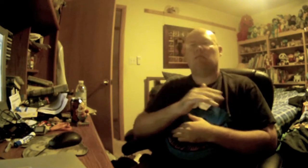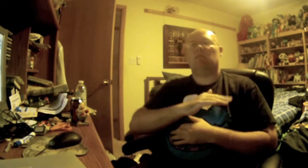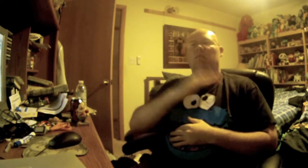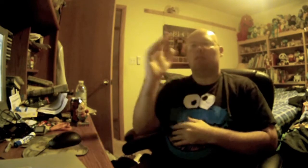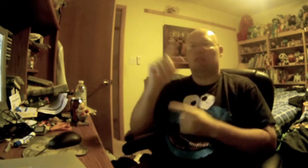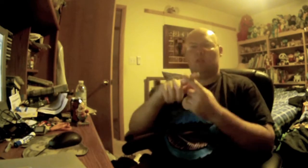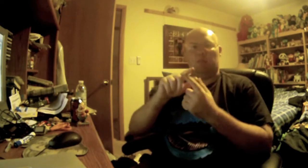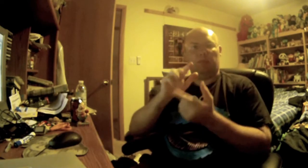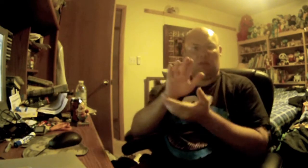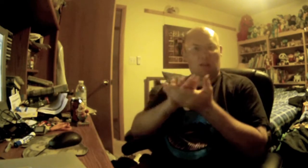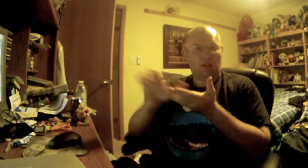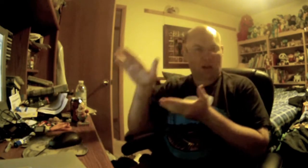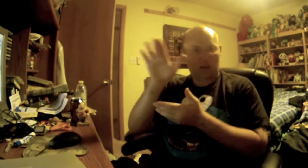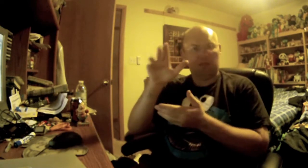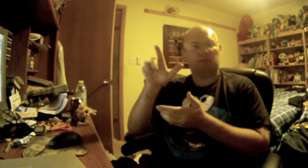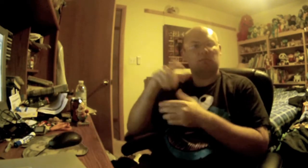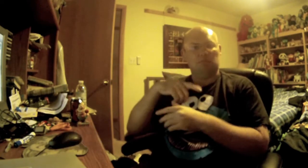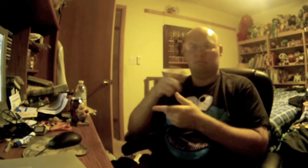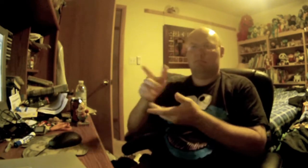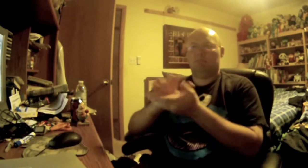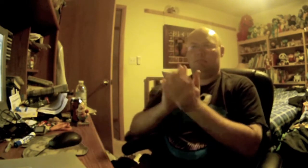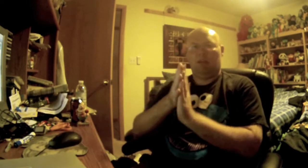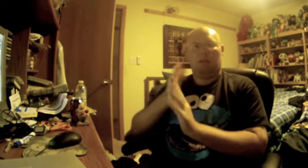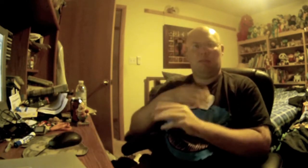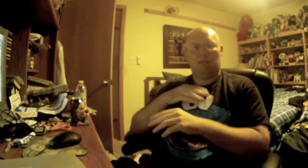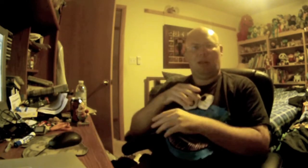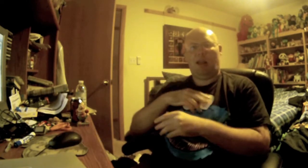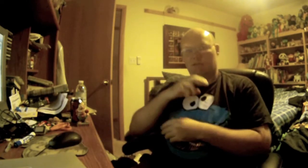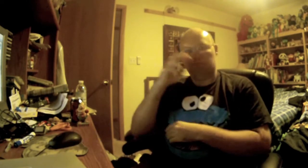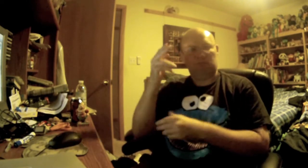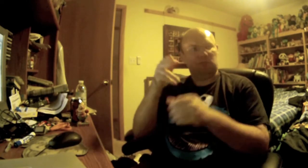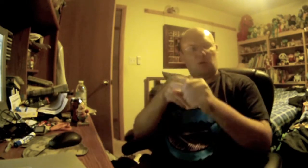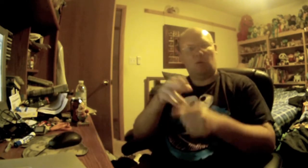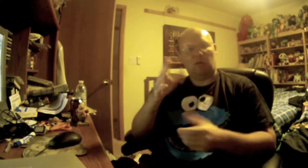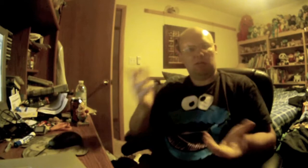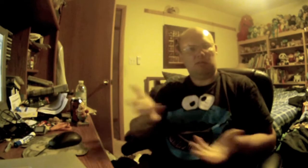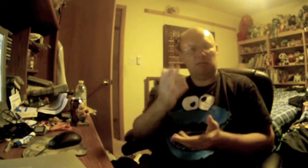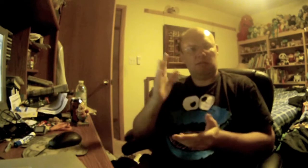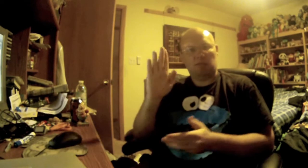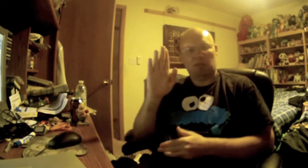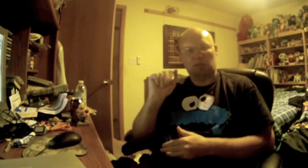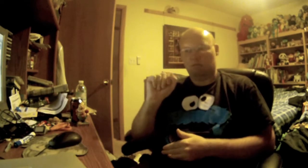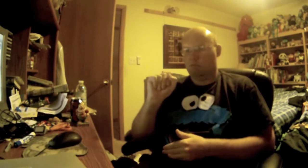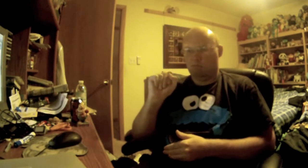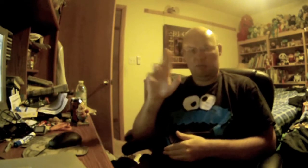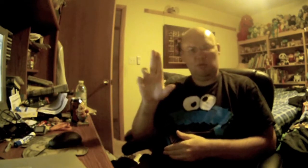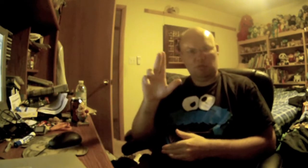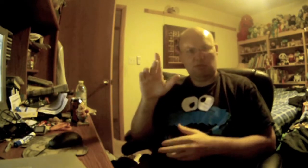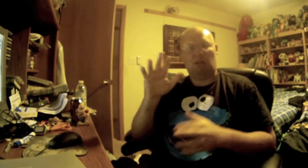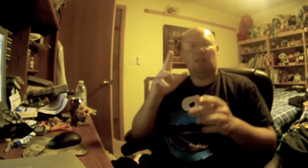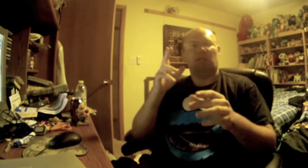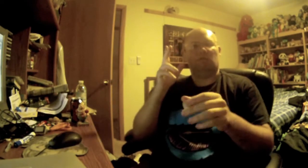and during college as well. I enrolled at Ball State University.